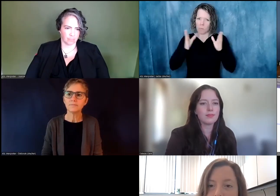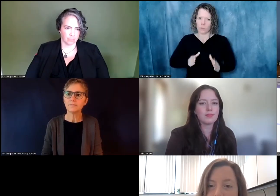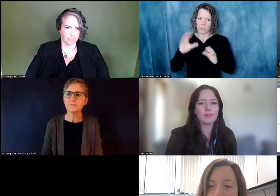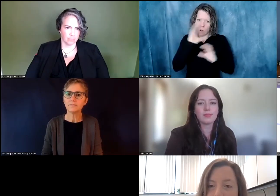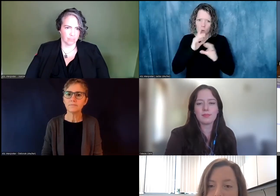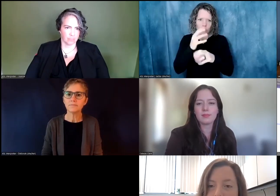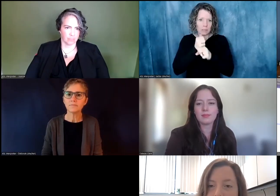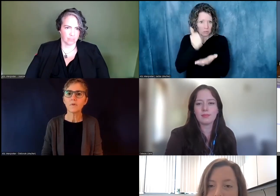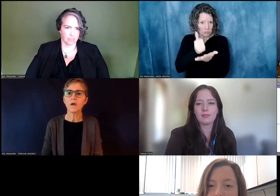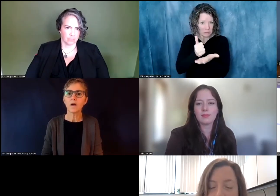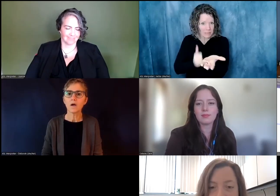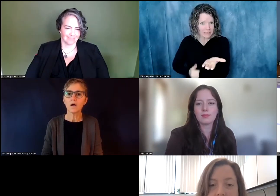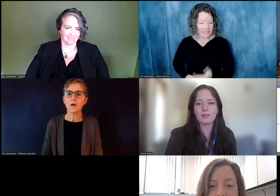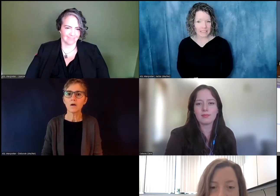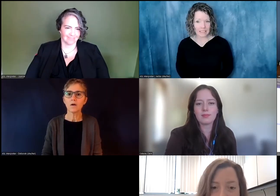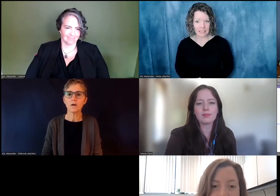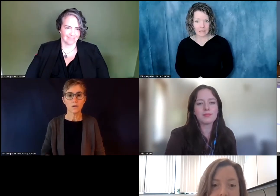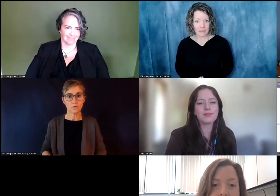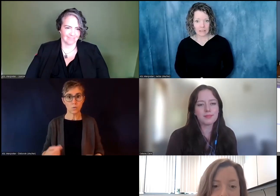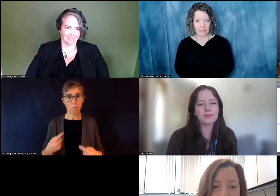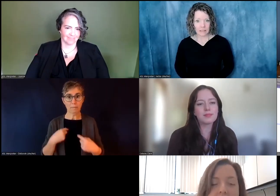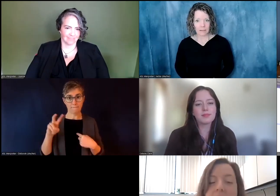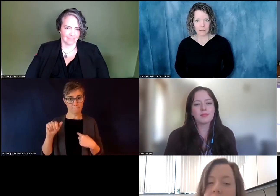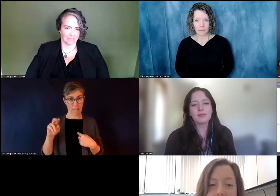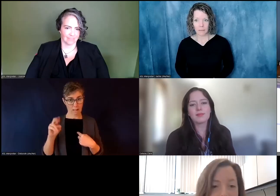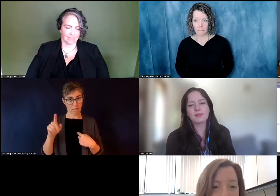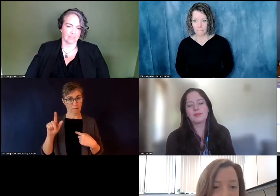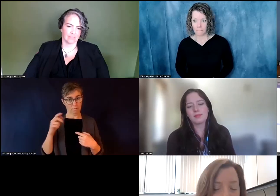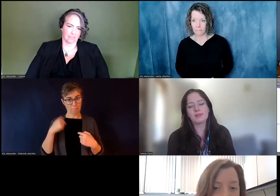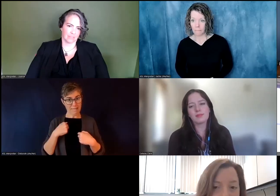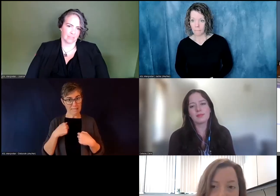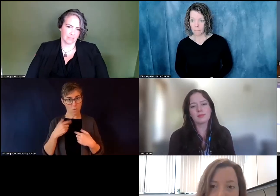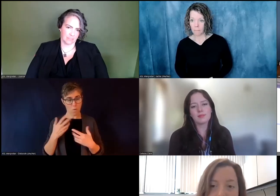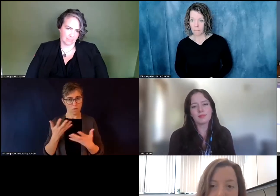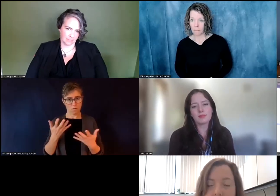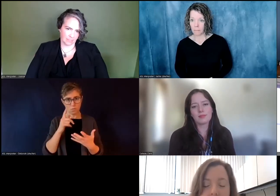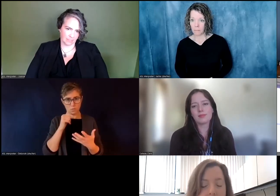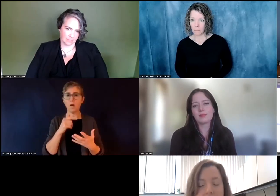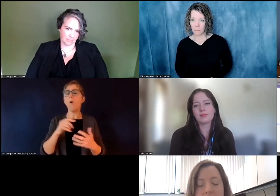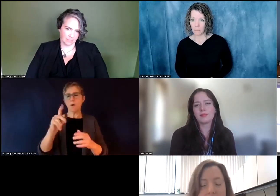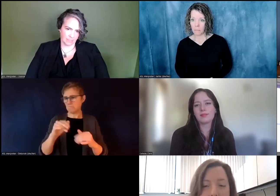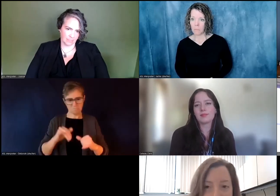Can I - was it directed to me, Megan? I think it's directed to you yeah, but if anyone else